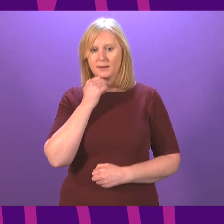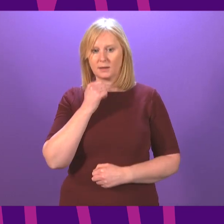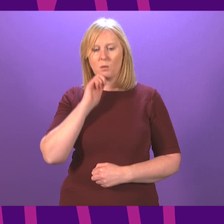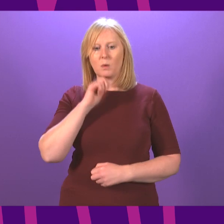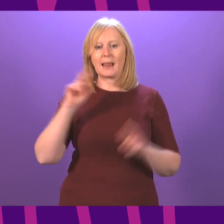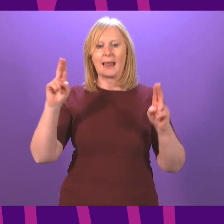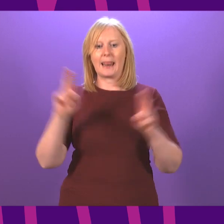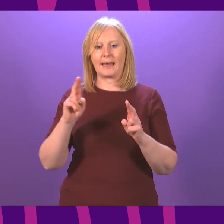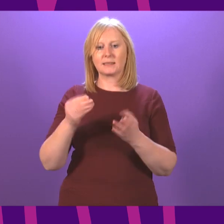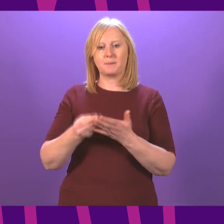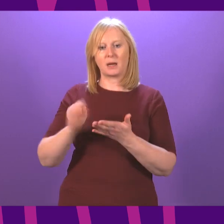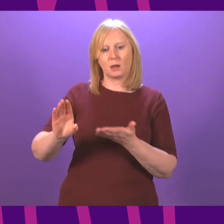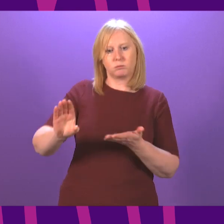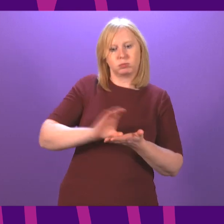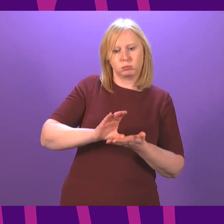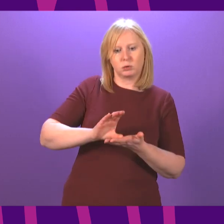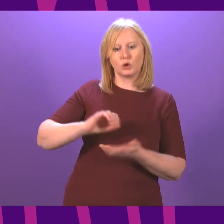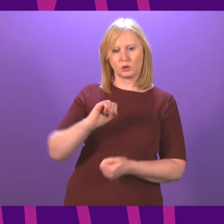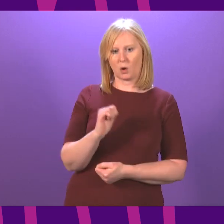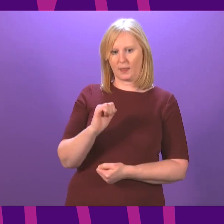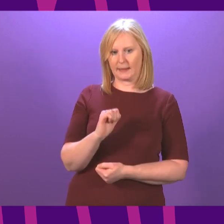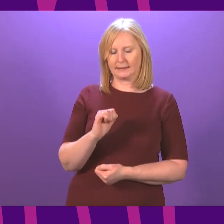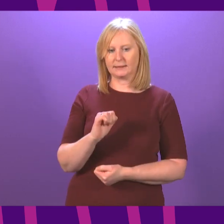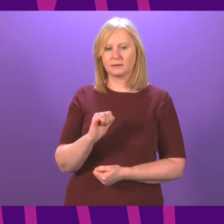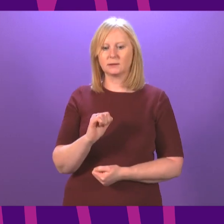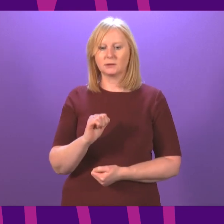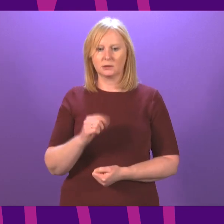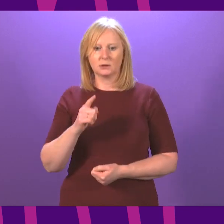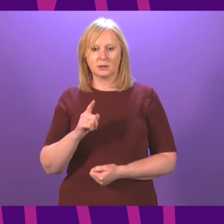Given the scale of investment from programmes such as Erasmus+,